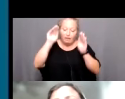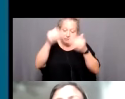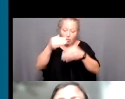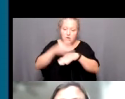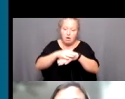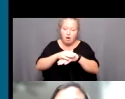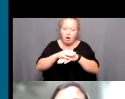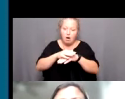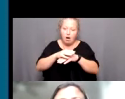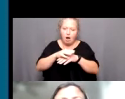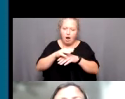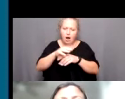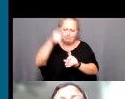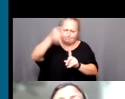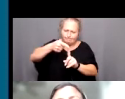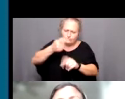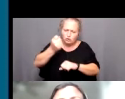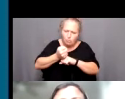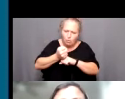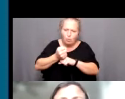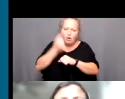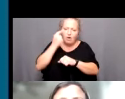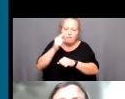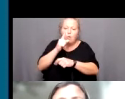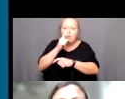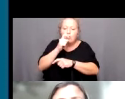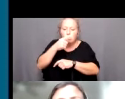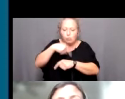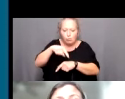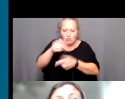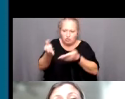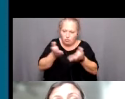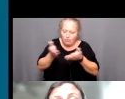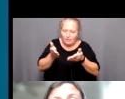supports for those that we are trying to serve so that they can complete